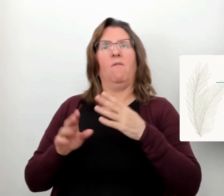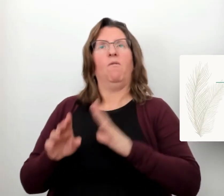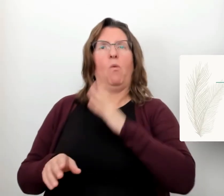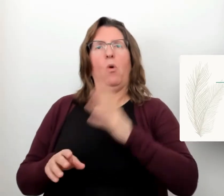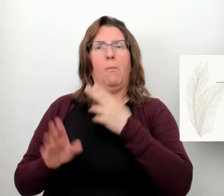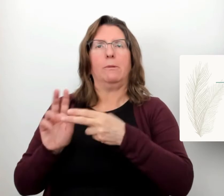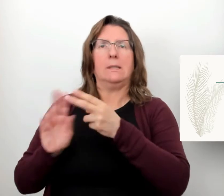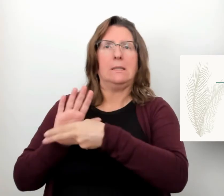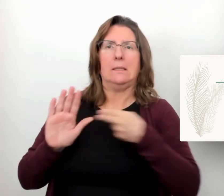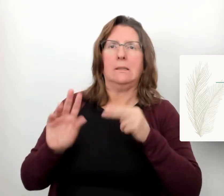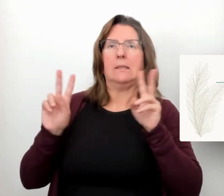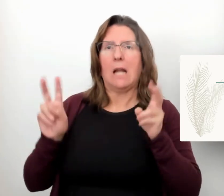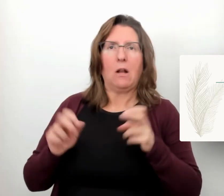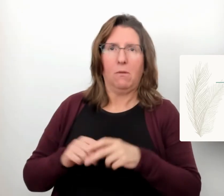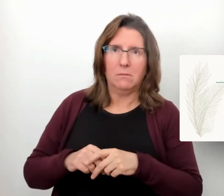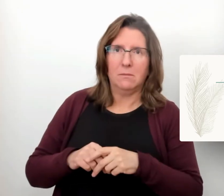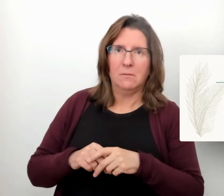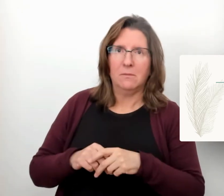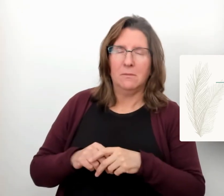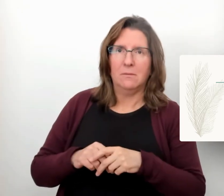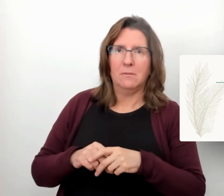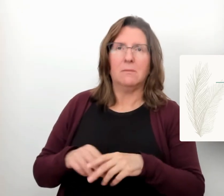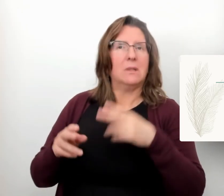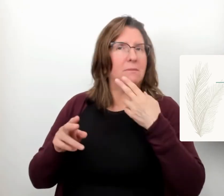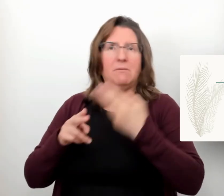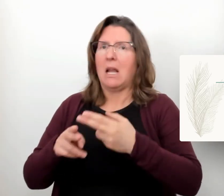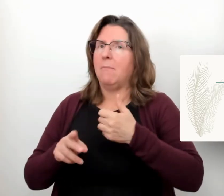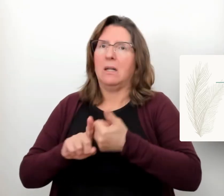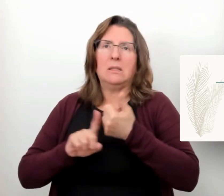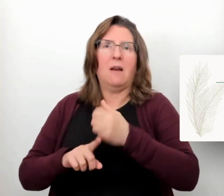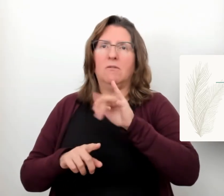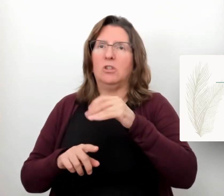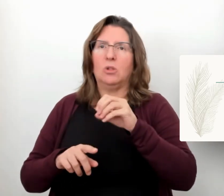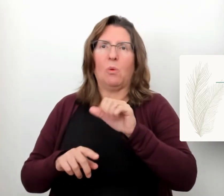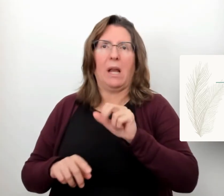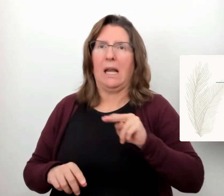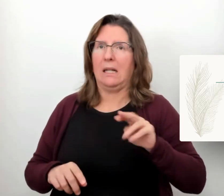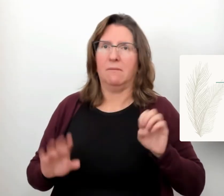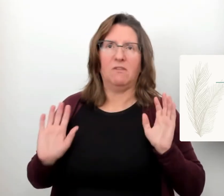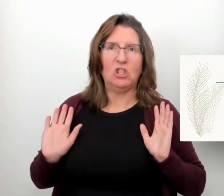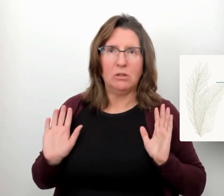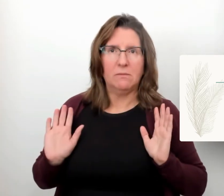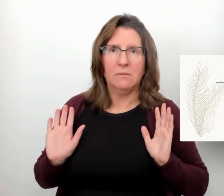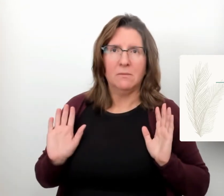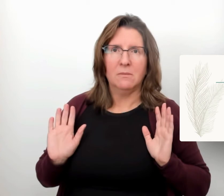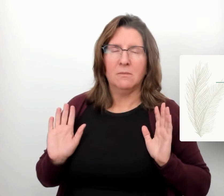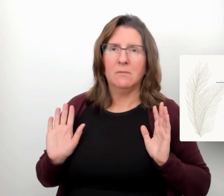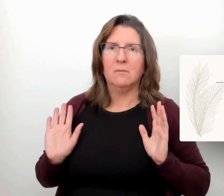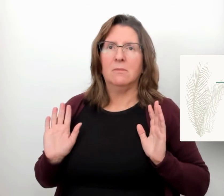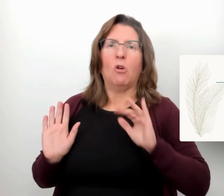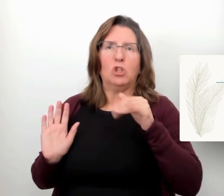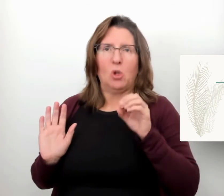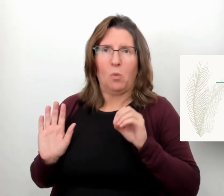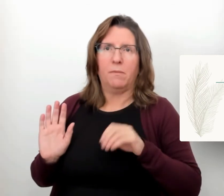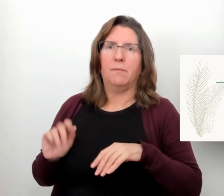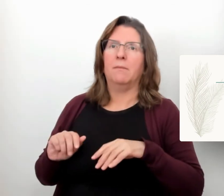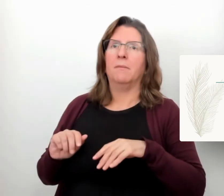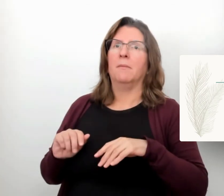I never use my title as 'Dr.' I am simply 'Joanne.' Or 'Jo.'